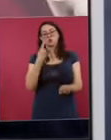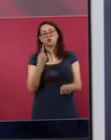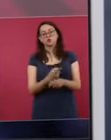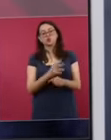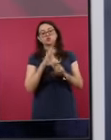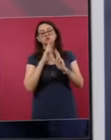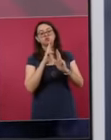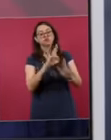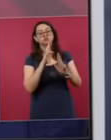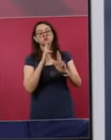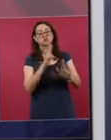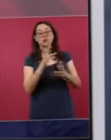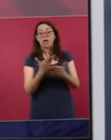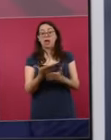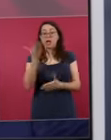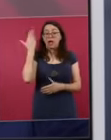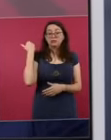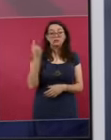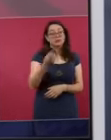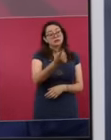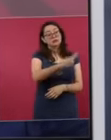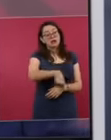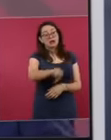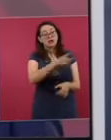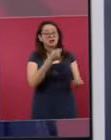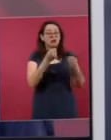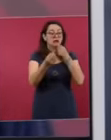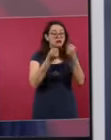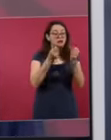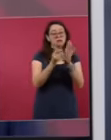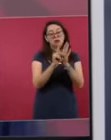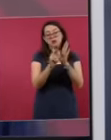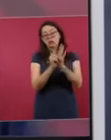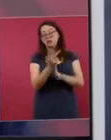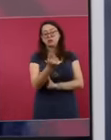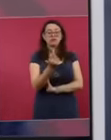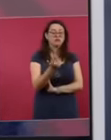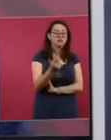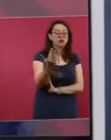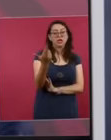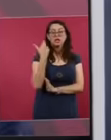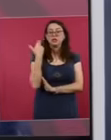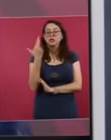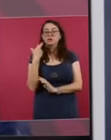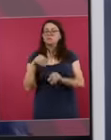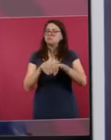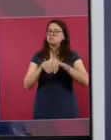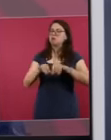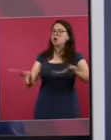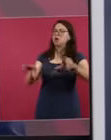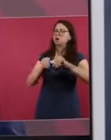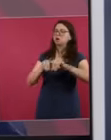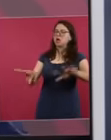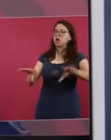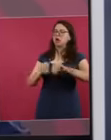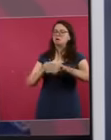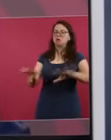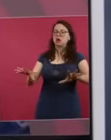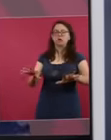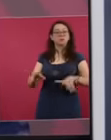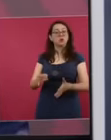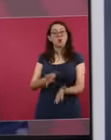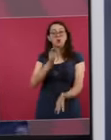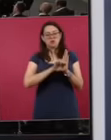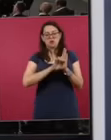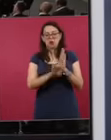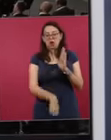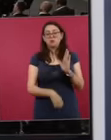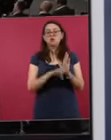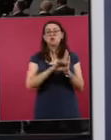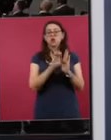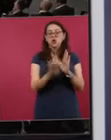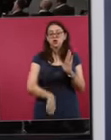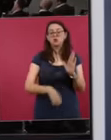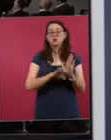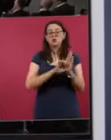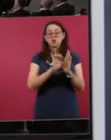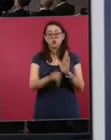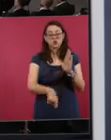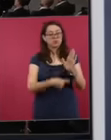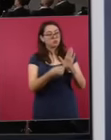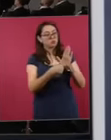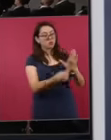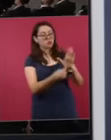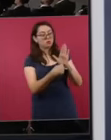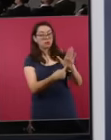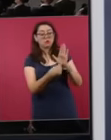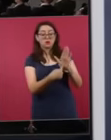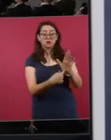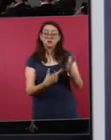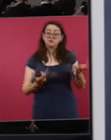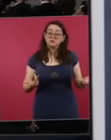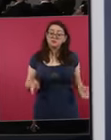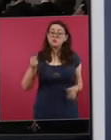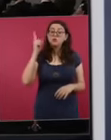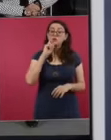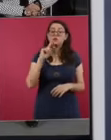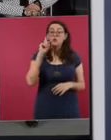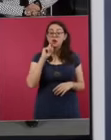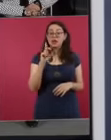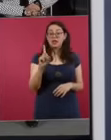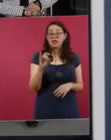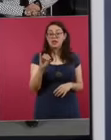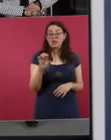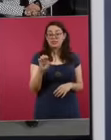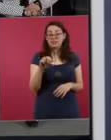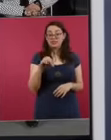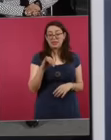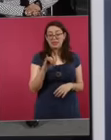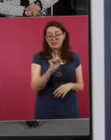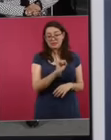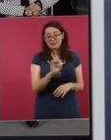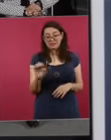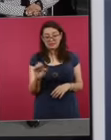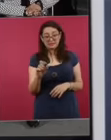controlled everything and managed eh at their whim the information I hope and Denis eh eh manages to eh